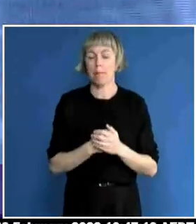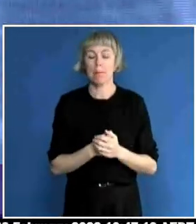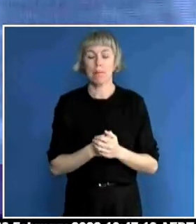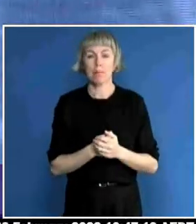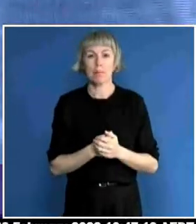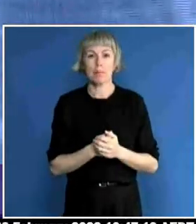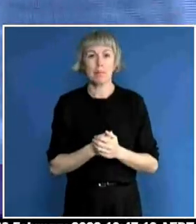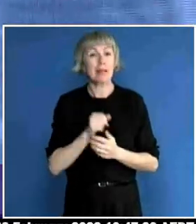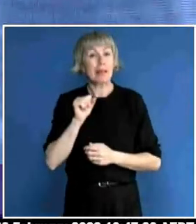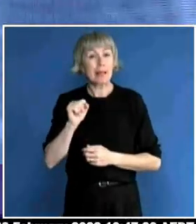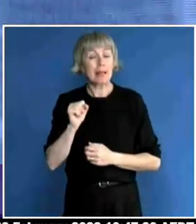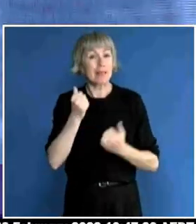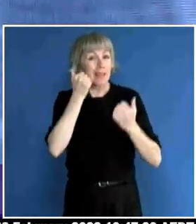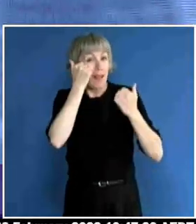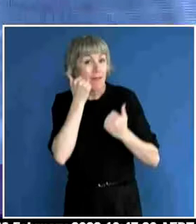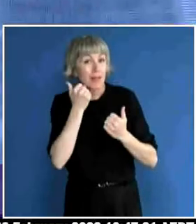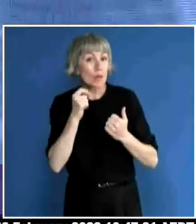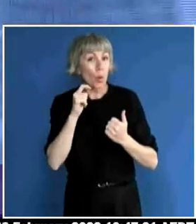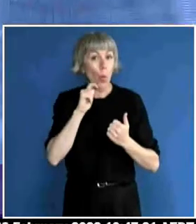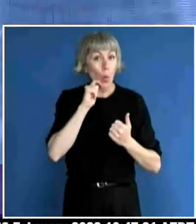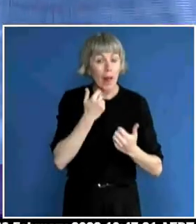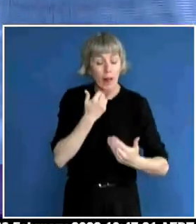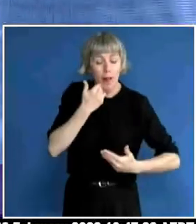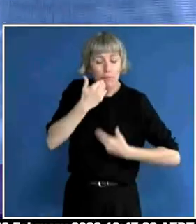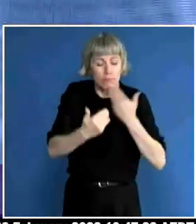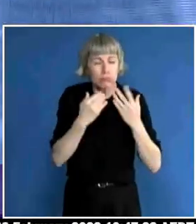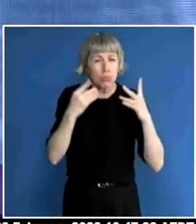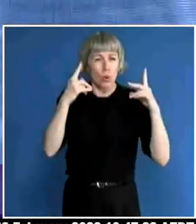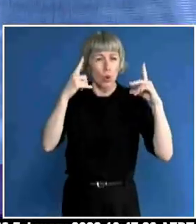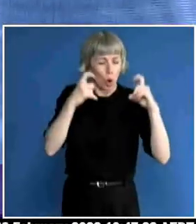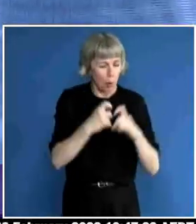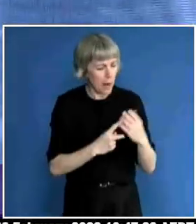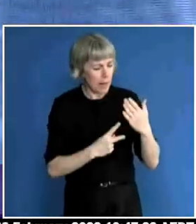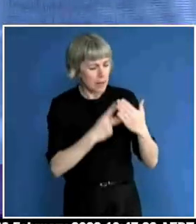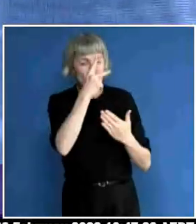a very complex program, and he will make some suggestions for change.